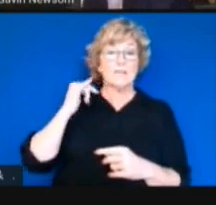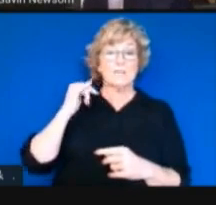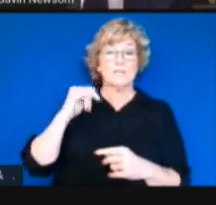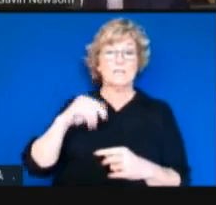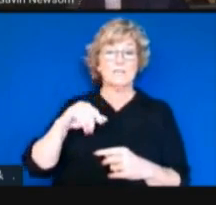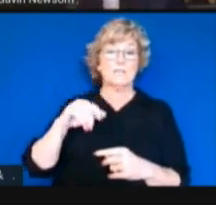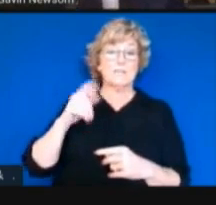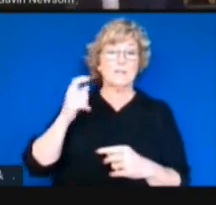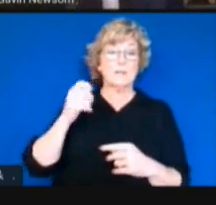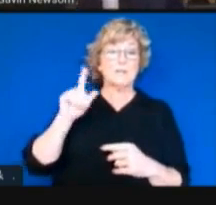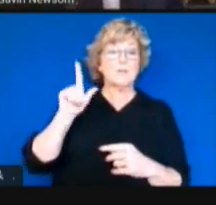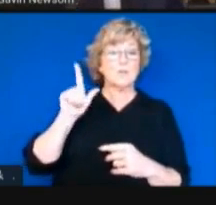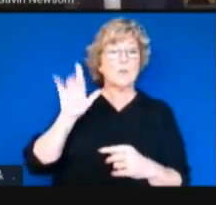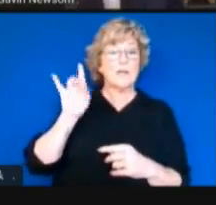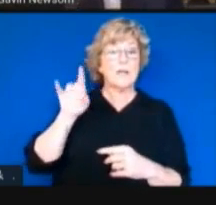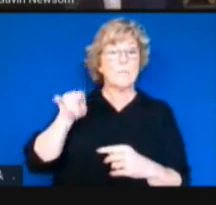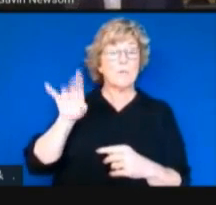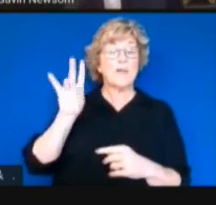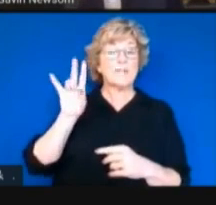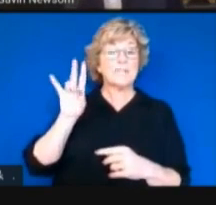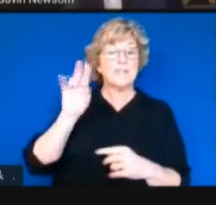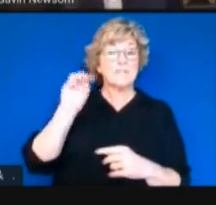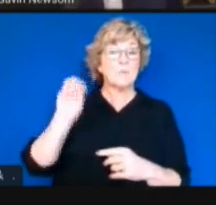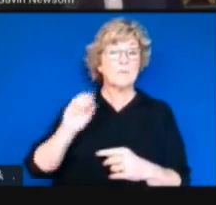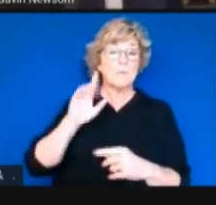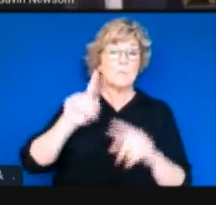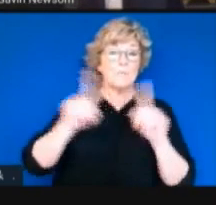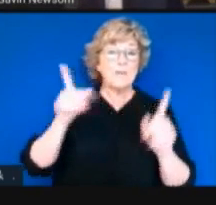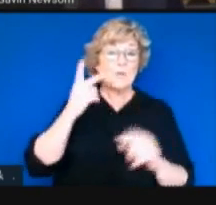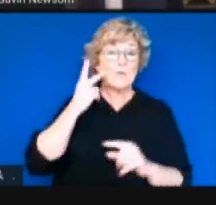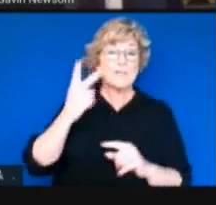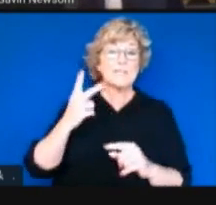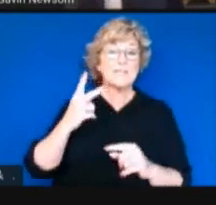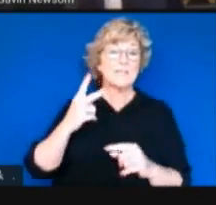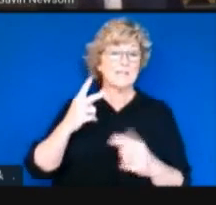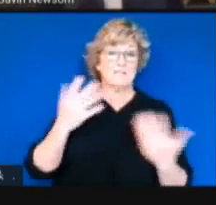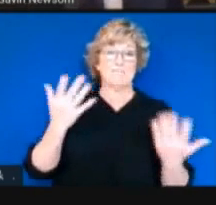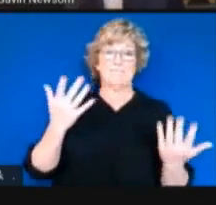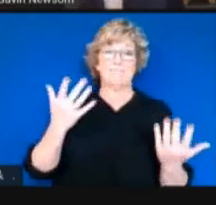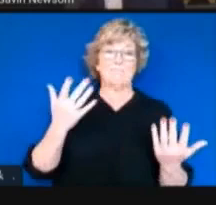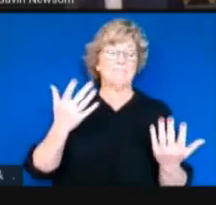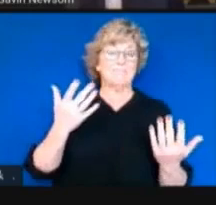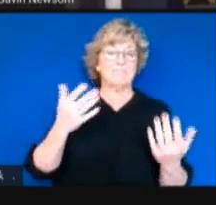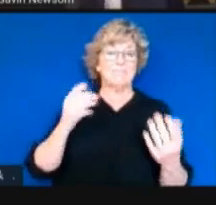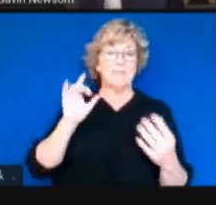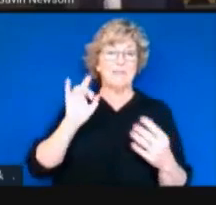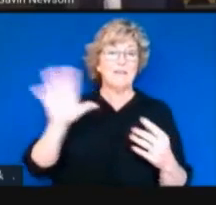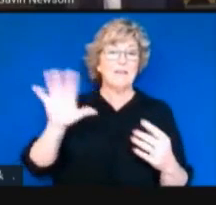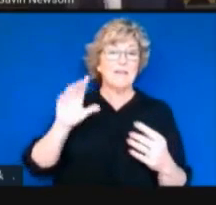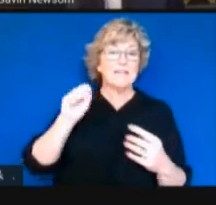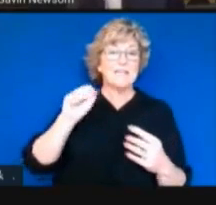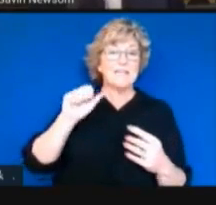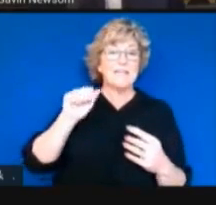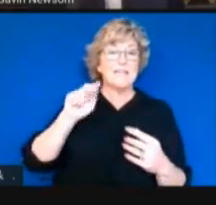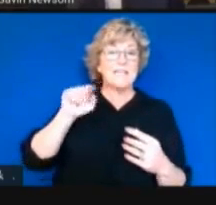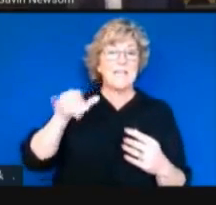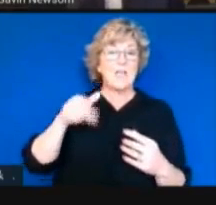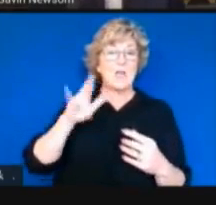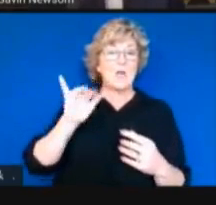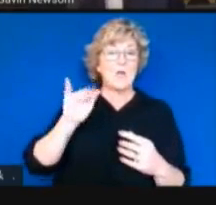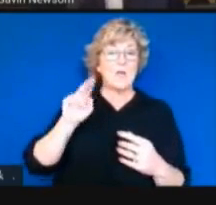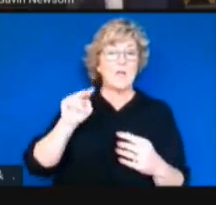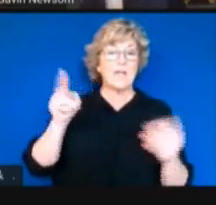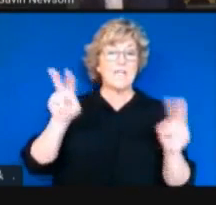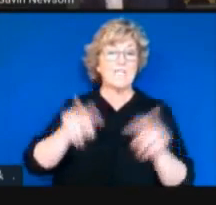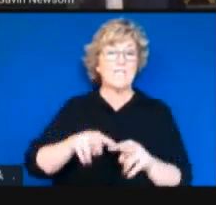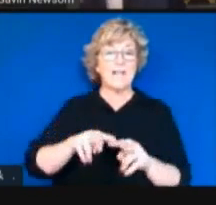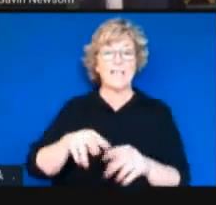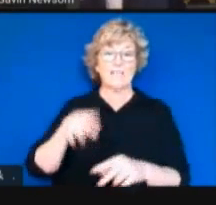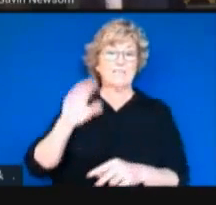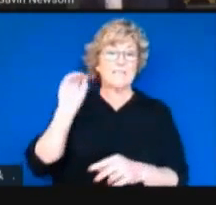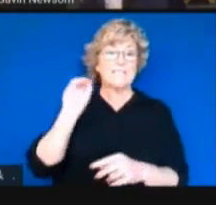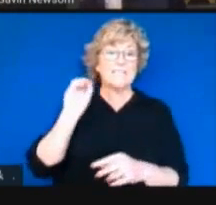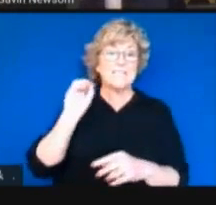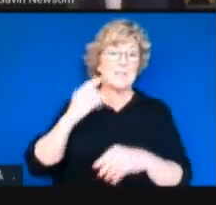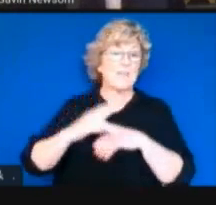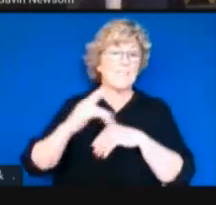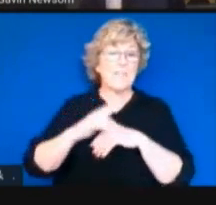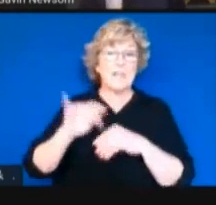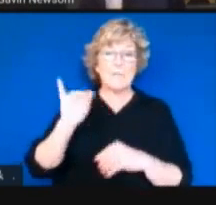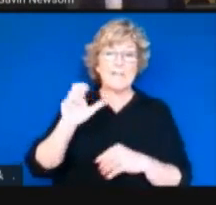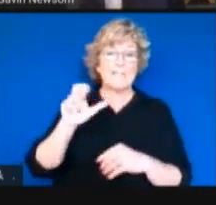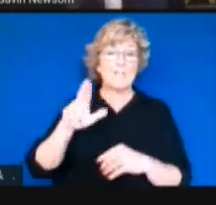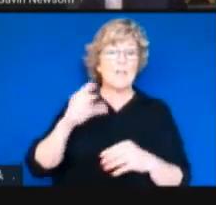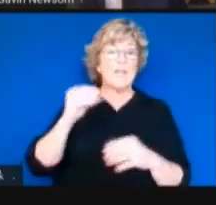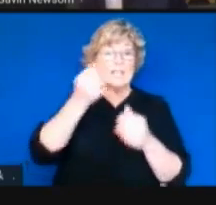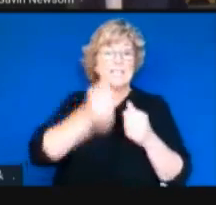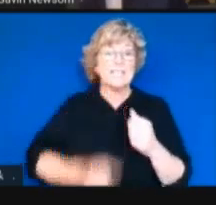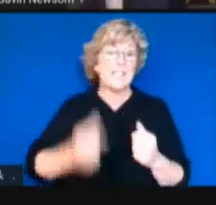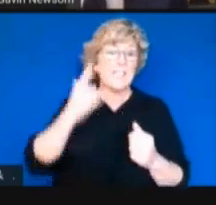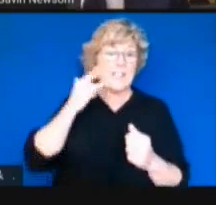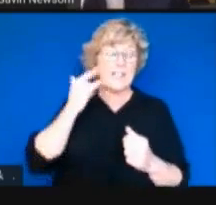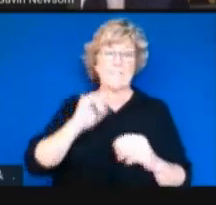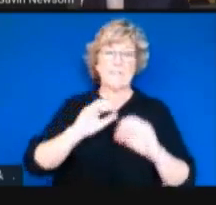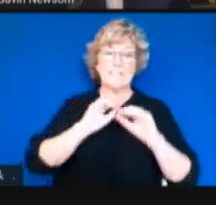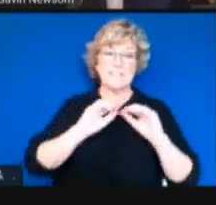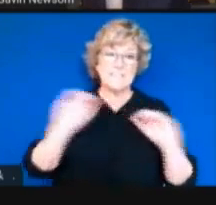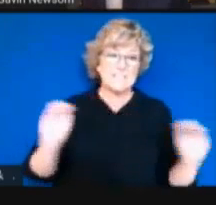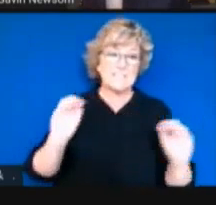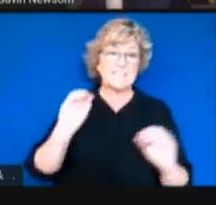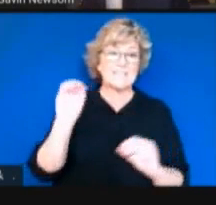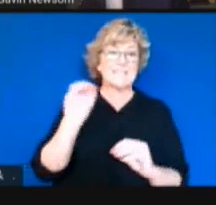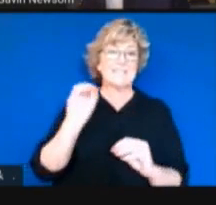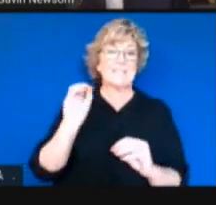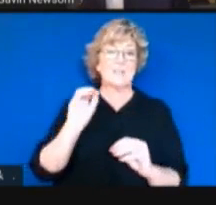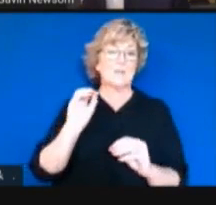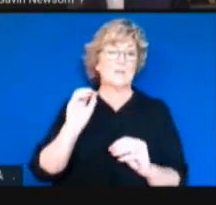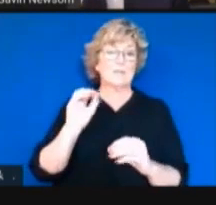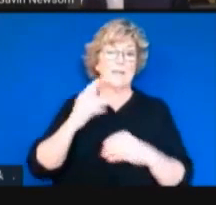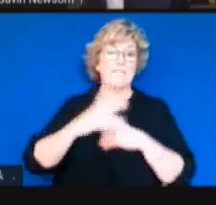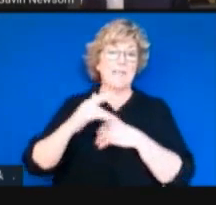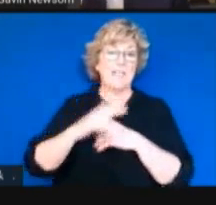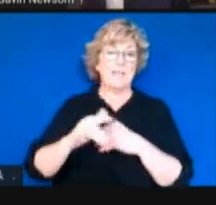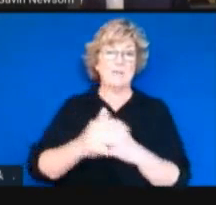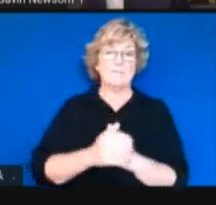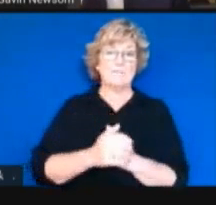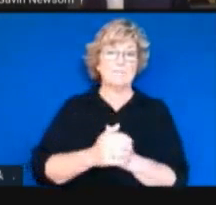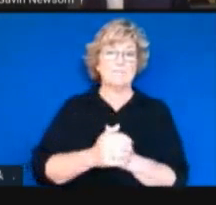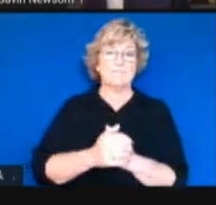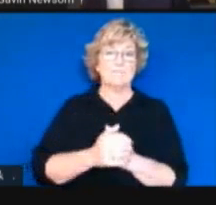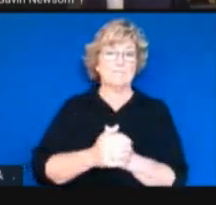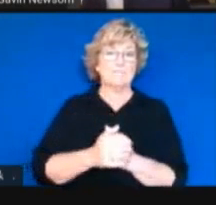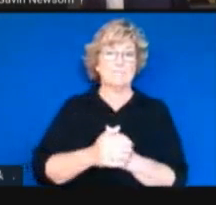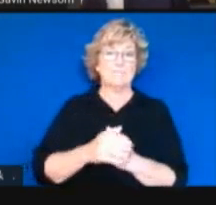NORTHERN PART OF THE STATE, THE NORTHERN REGIONS OF THE STATE, A LITTLE HIGHER, 28.7%, BUT YOU CAN SEE THE REAL HOT SPOTS RIGHT NOW, SAN JOAQUUIN VALLEY AT 0% AND SOUTHERN CALIFORNIA, MOST